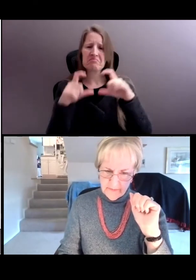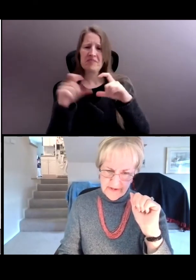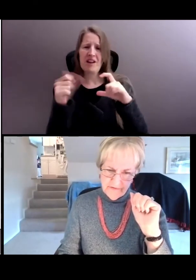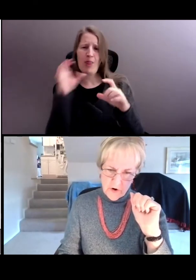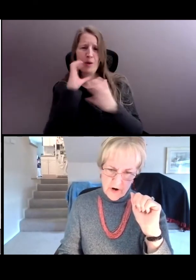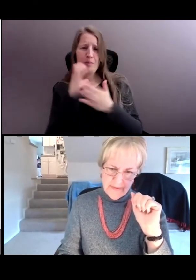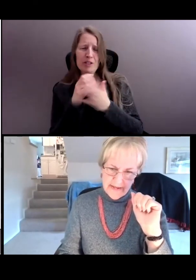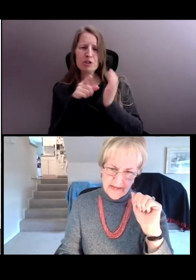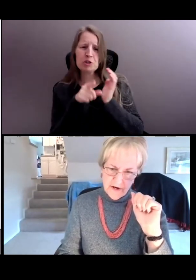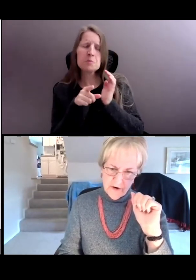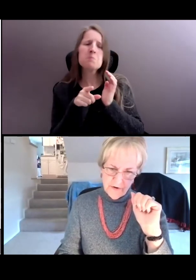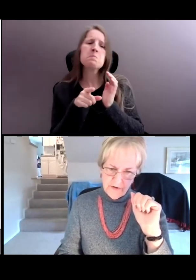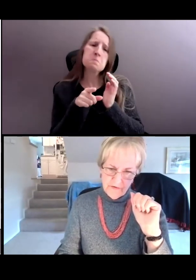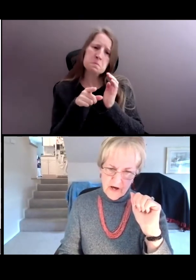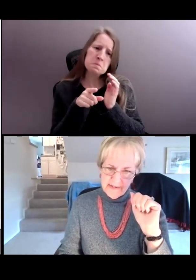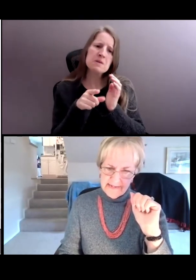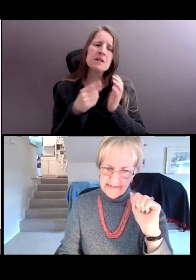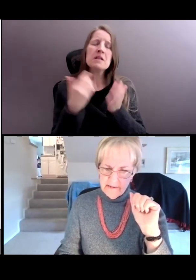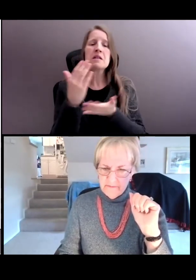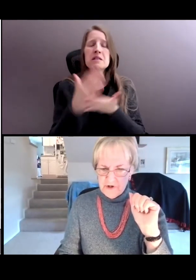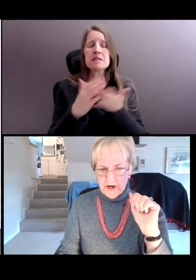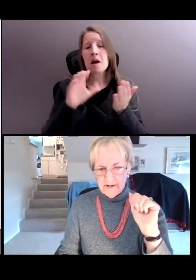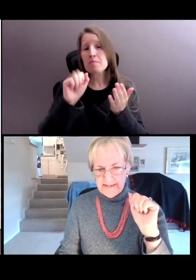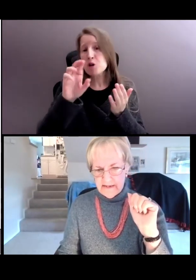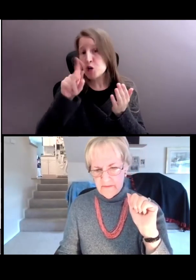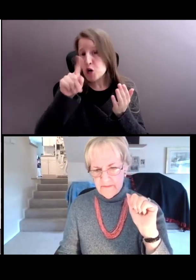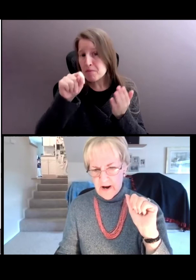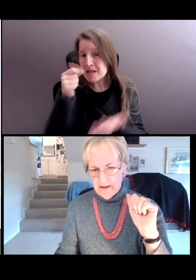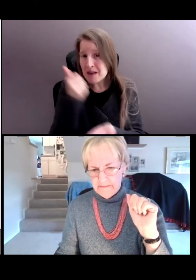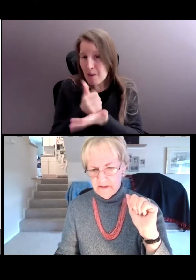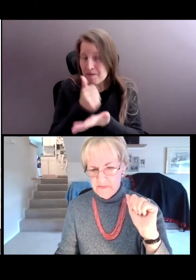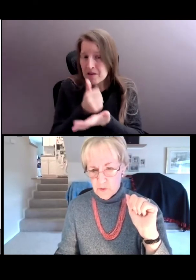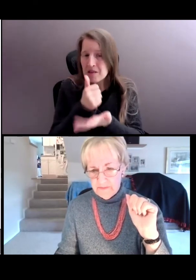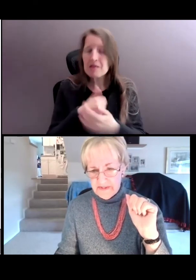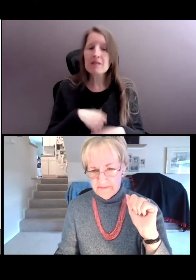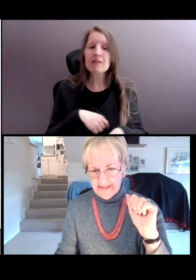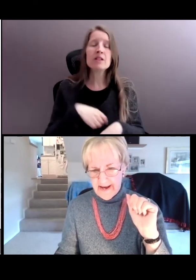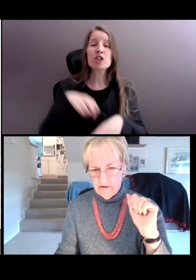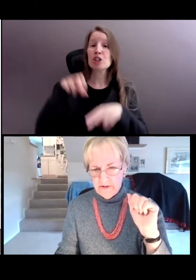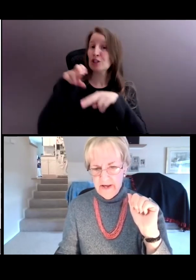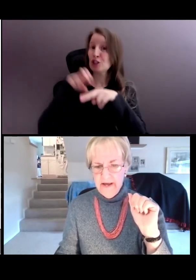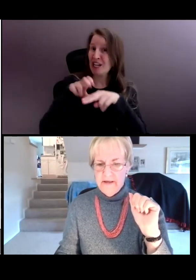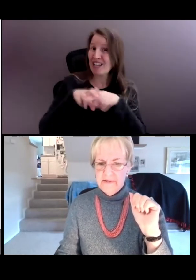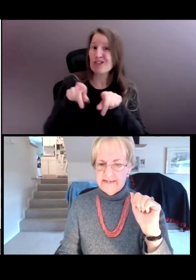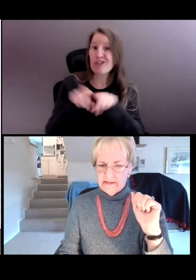bit of carpeting here. You have some chairs that is can perhaps absorb sound this is a